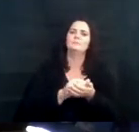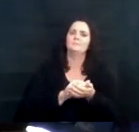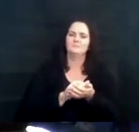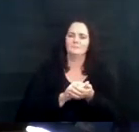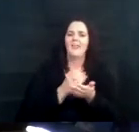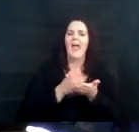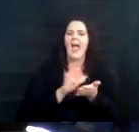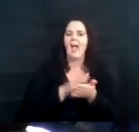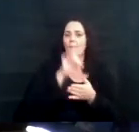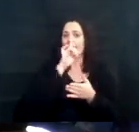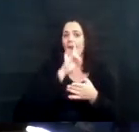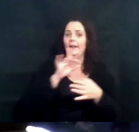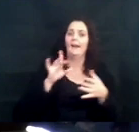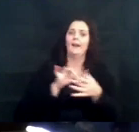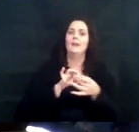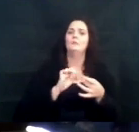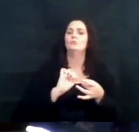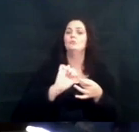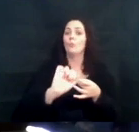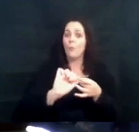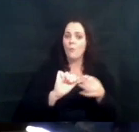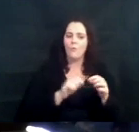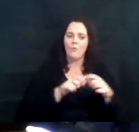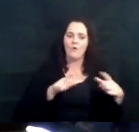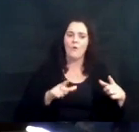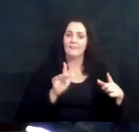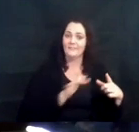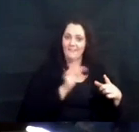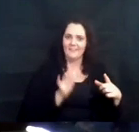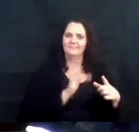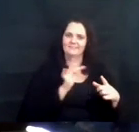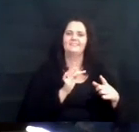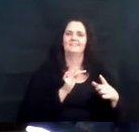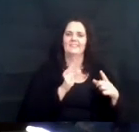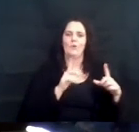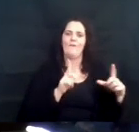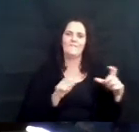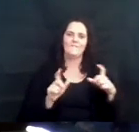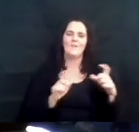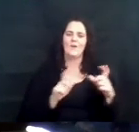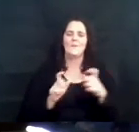tablet set up as well or your device set up to take the images. So, before we get started then I'm going to